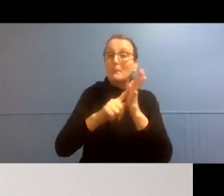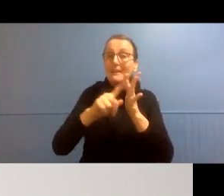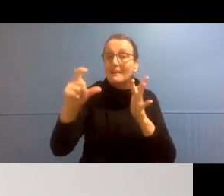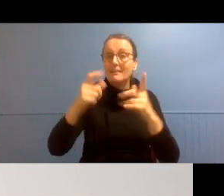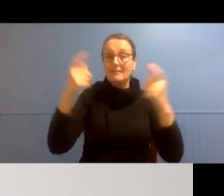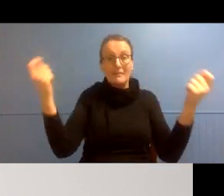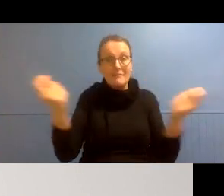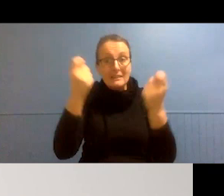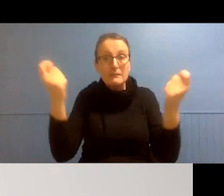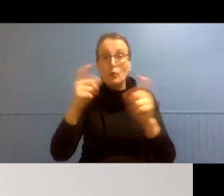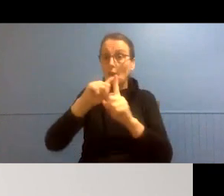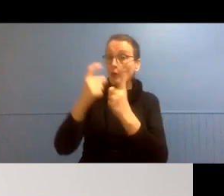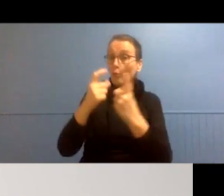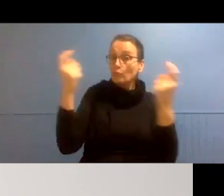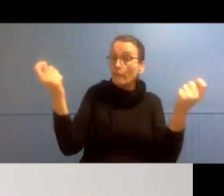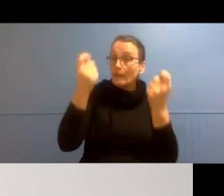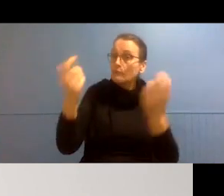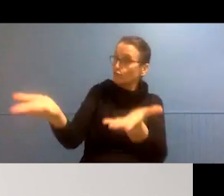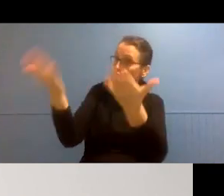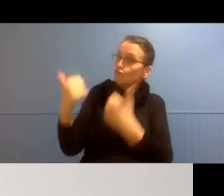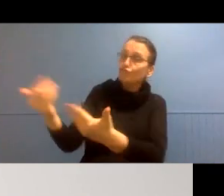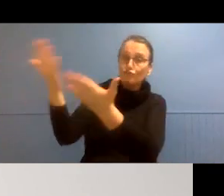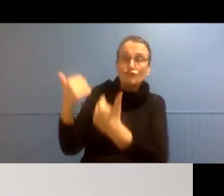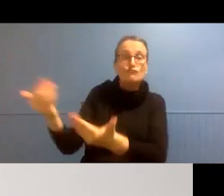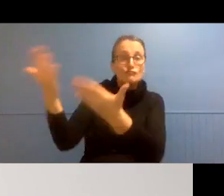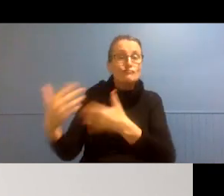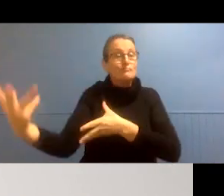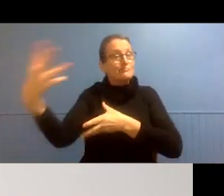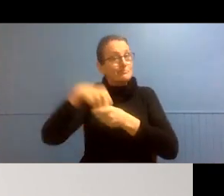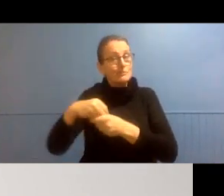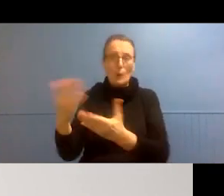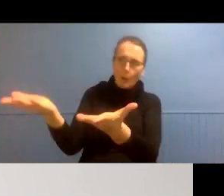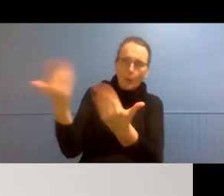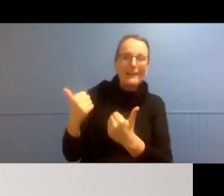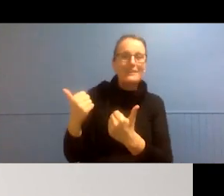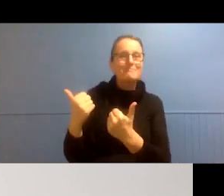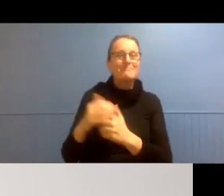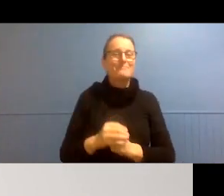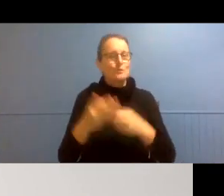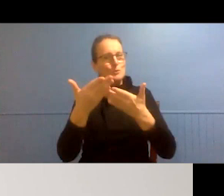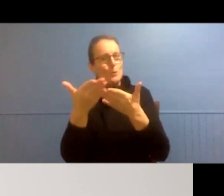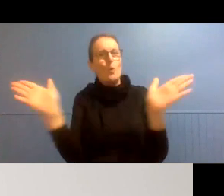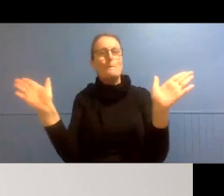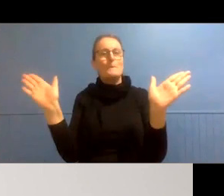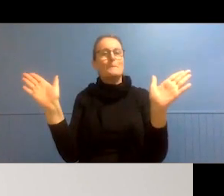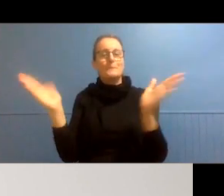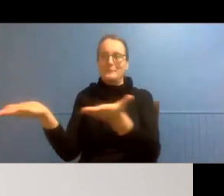cultural festivals in the open space and we welcome everyone to come and participate.